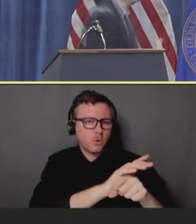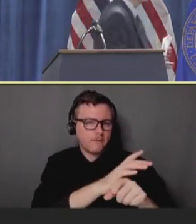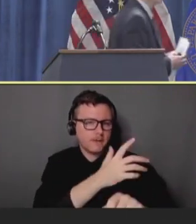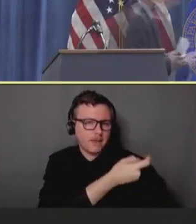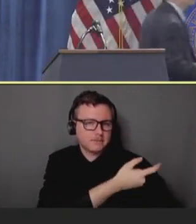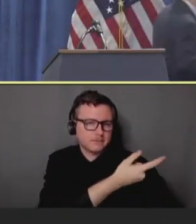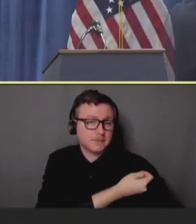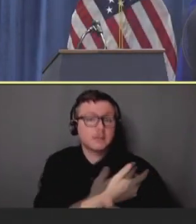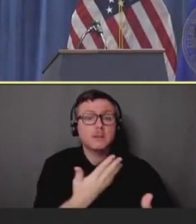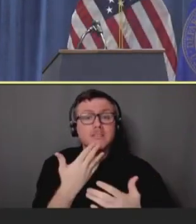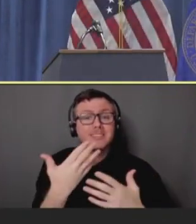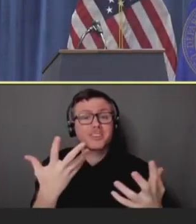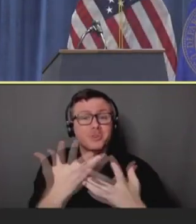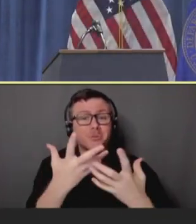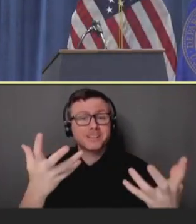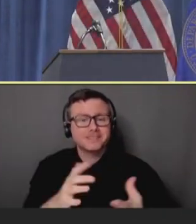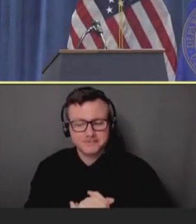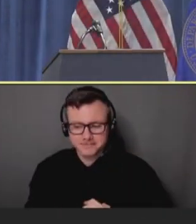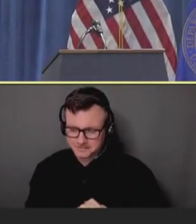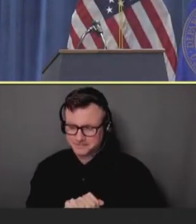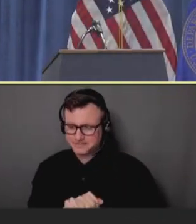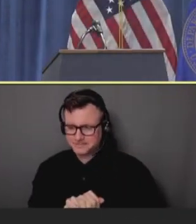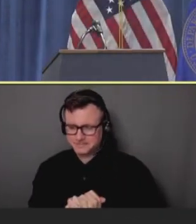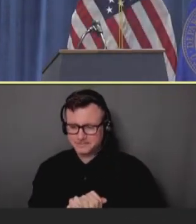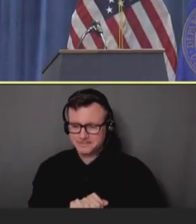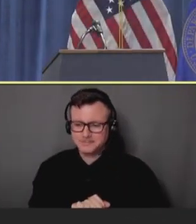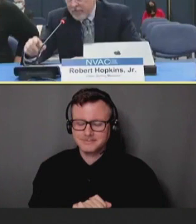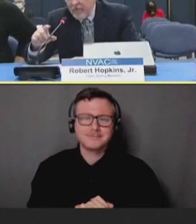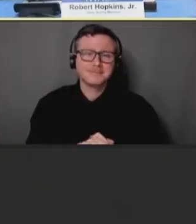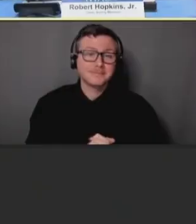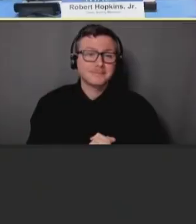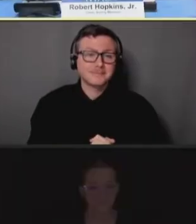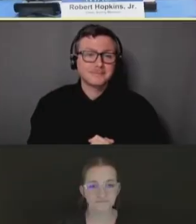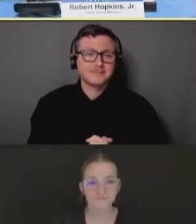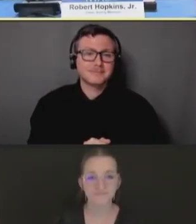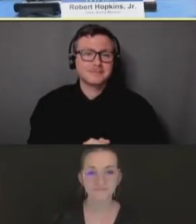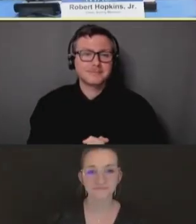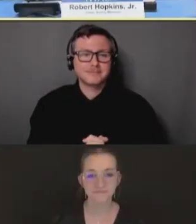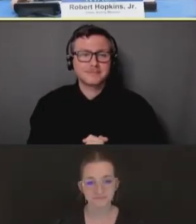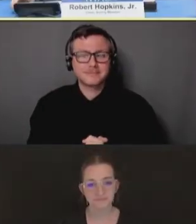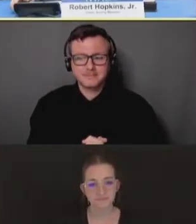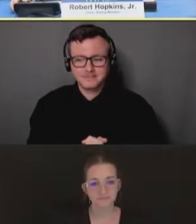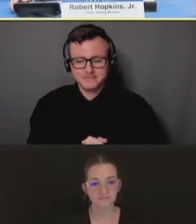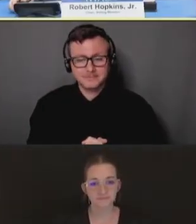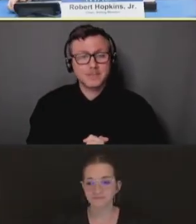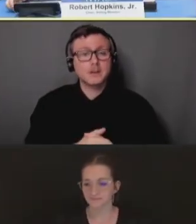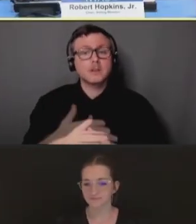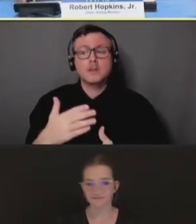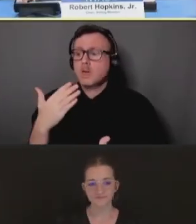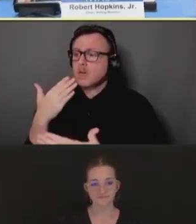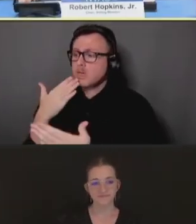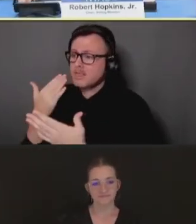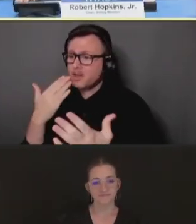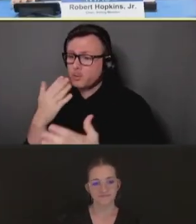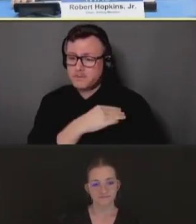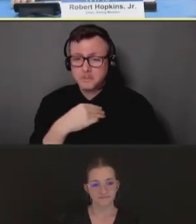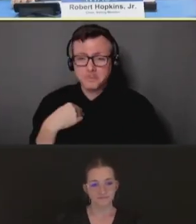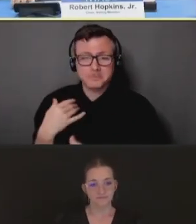Robert Hopkins: I want to thank all the members of this panel.